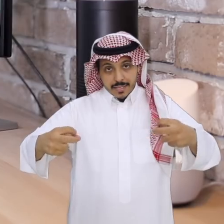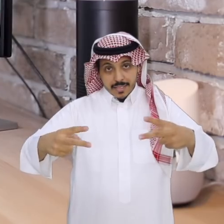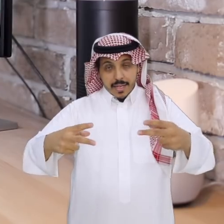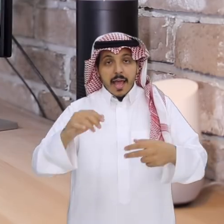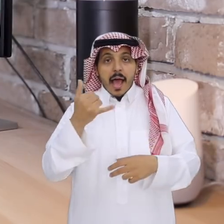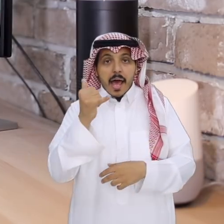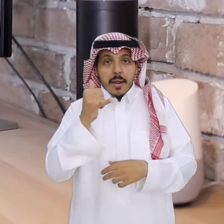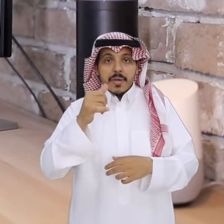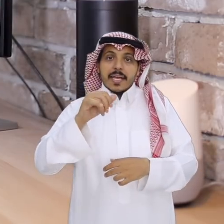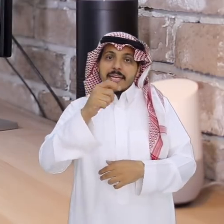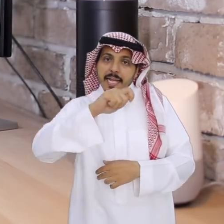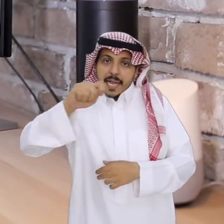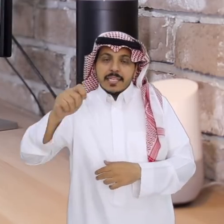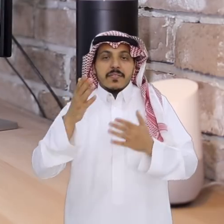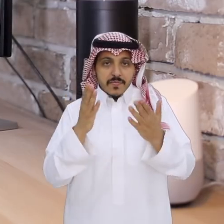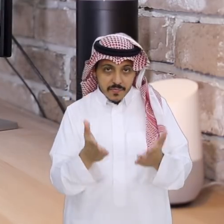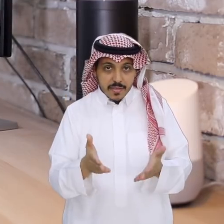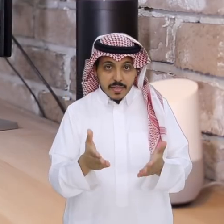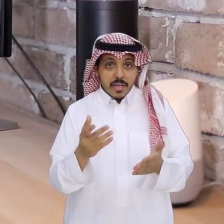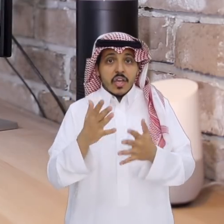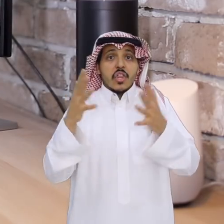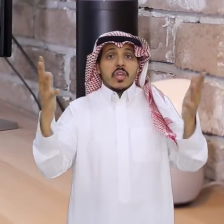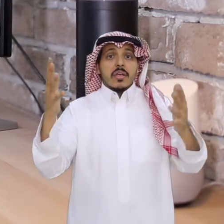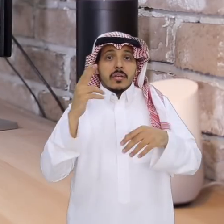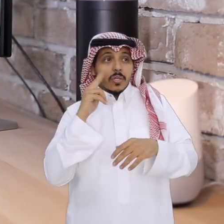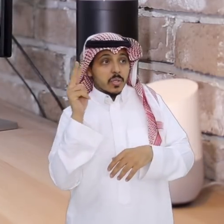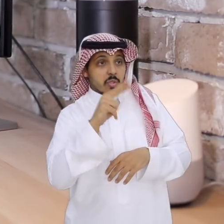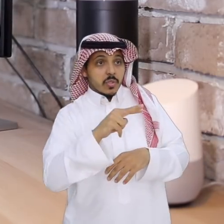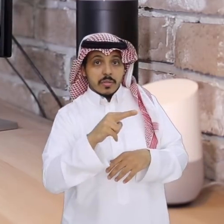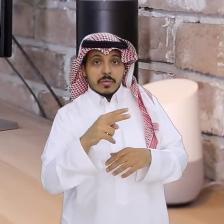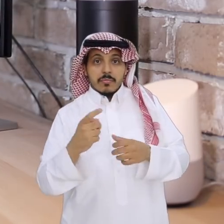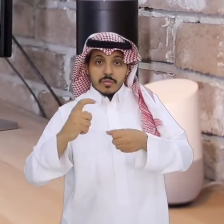Another reminder, there are a lot of people who watch our videos without being subscribed.